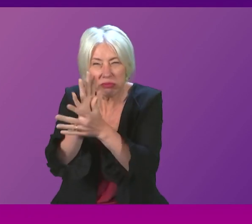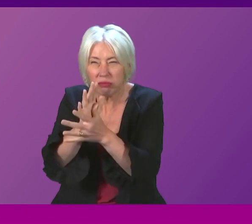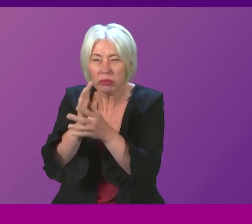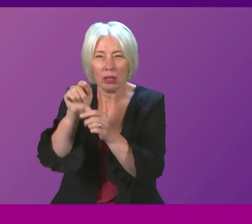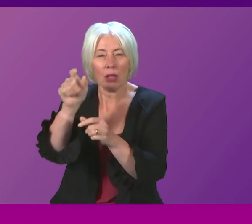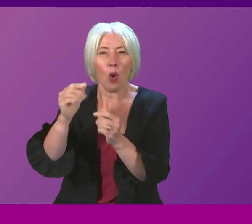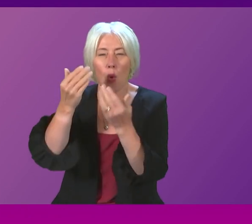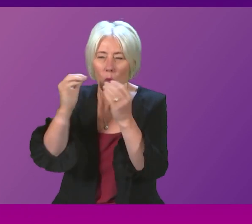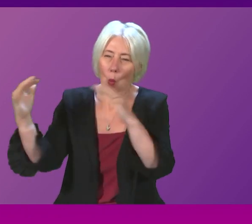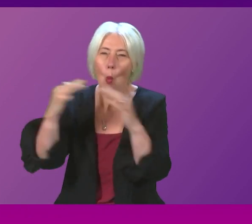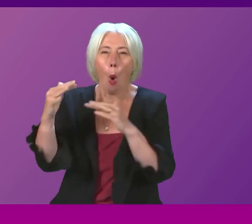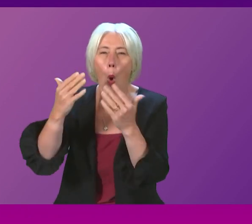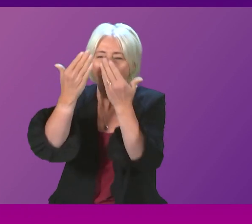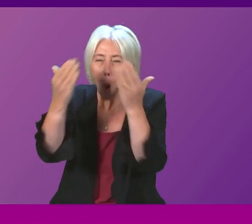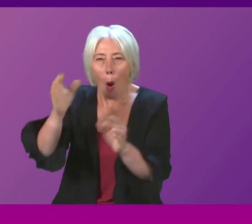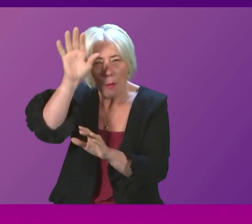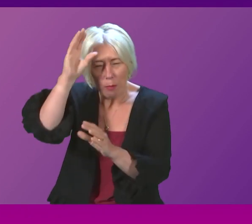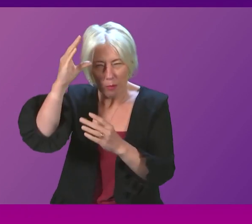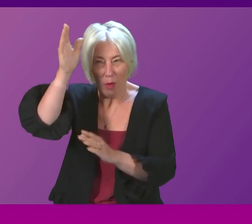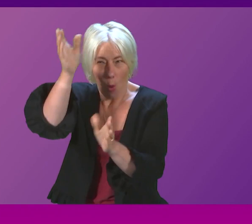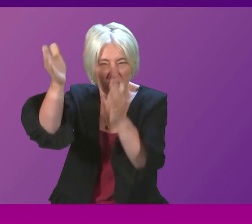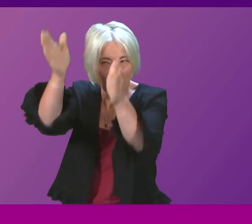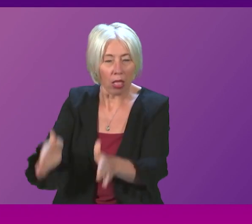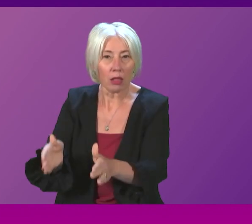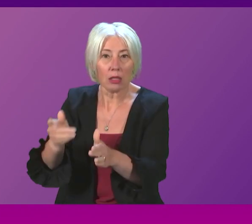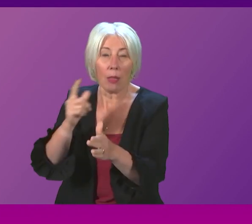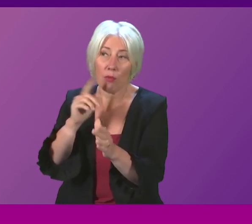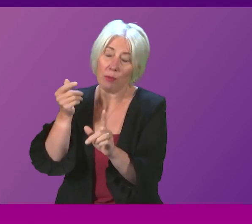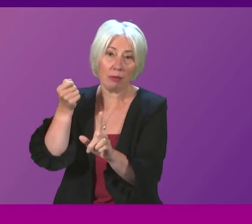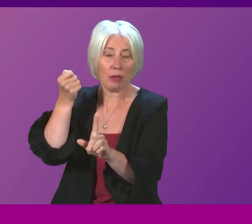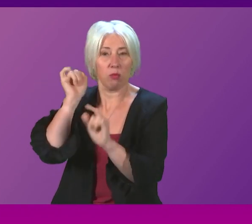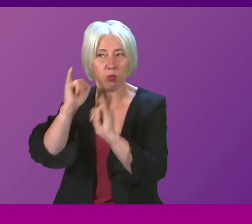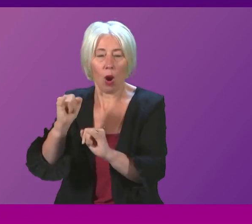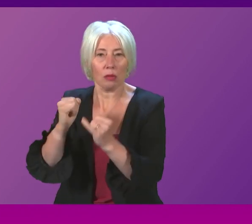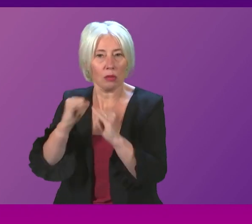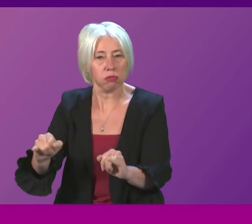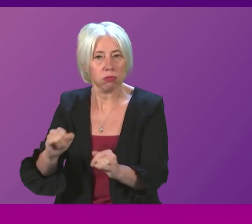Will the First Minister agree to consider Scottish Conservative proposals on this issue?